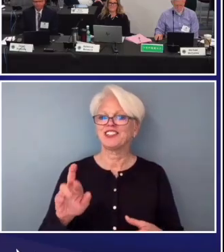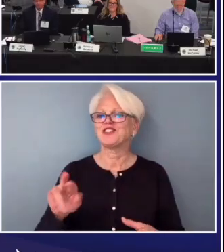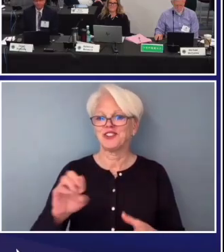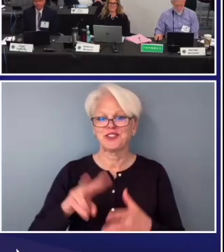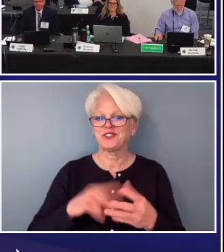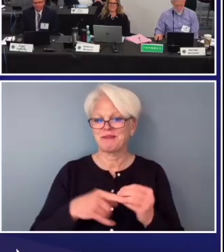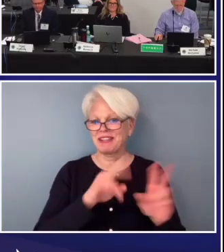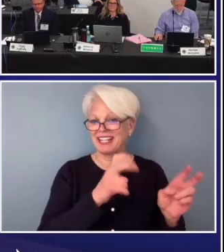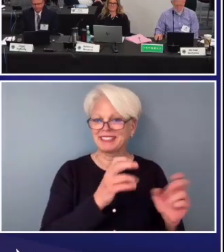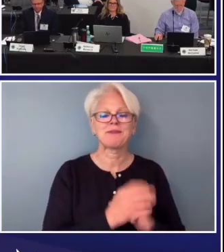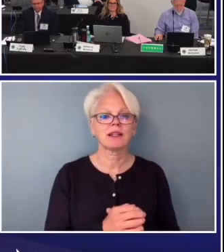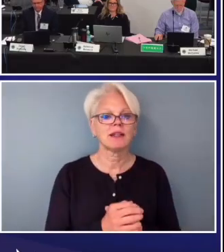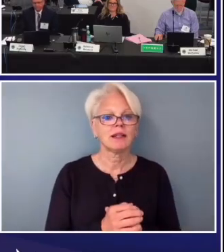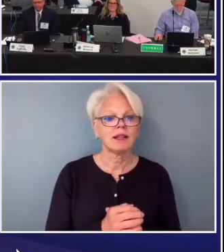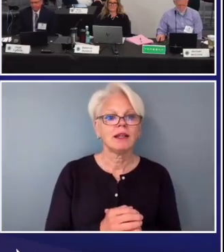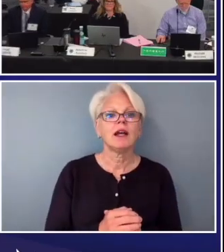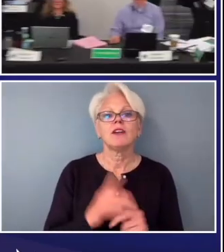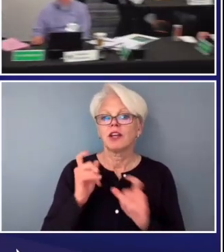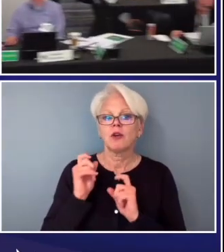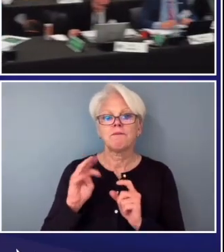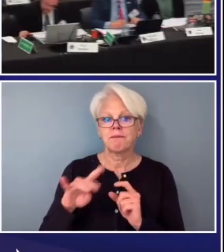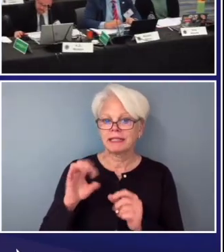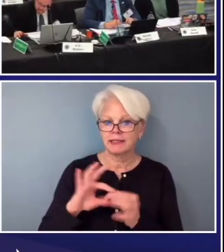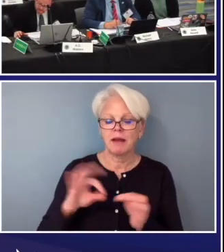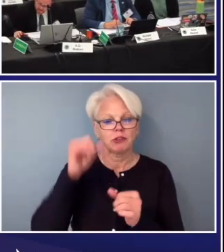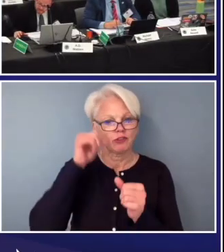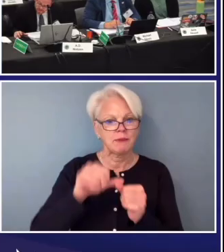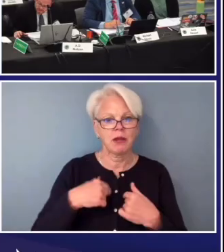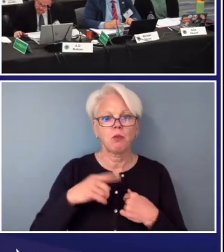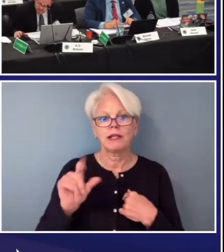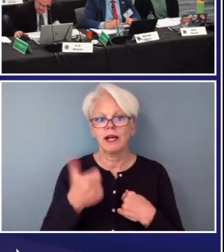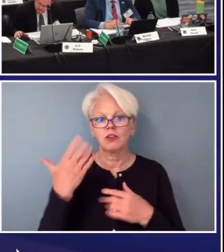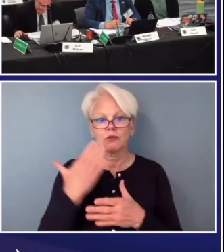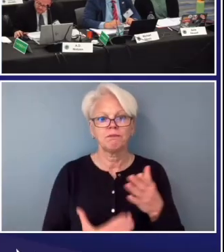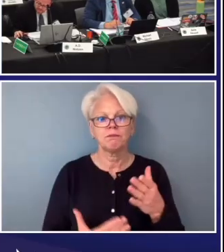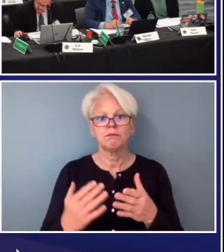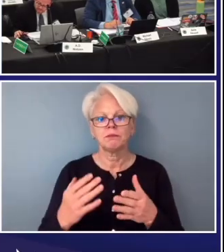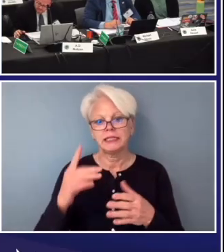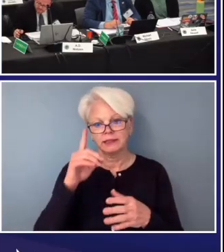Very quick. Mike's comment actually reminded me. One of the other pieces that comes into play here, and it usually